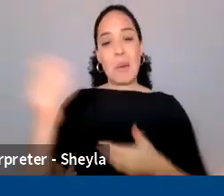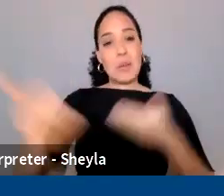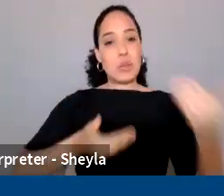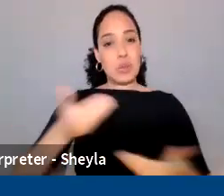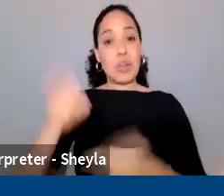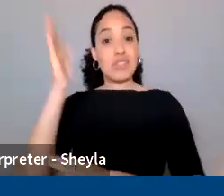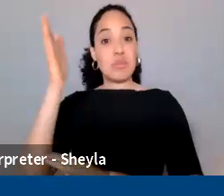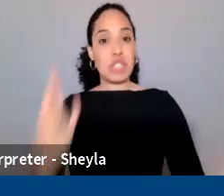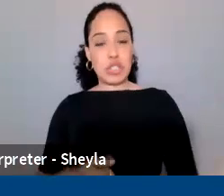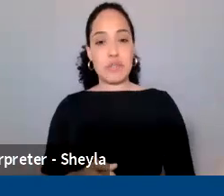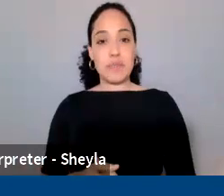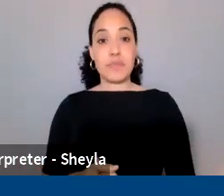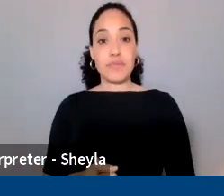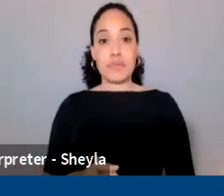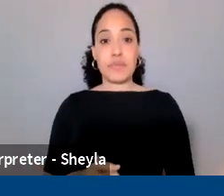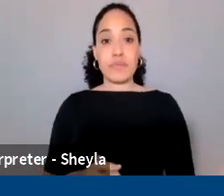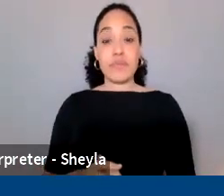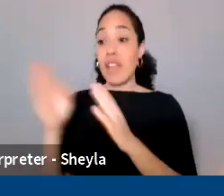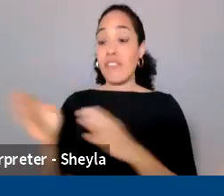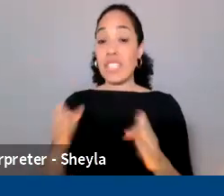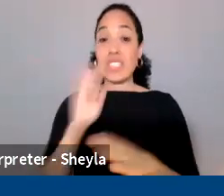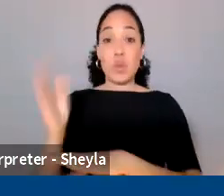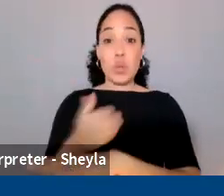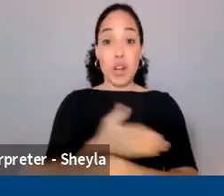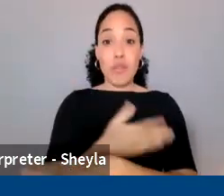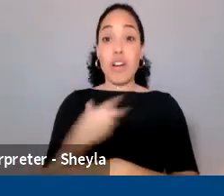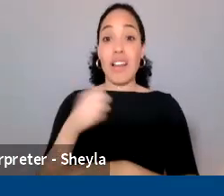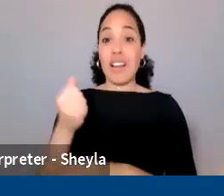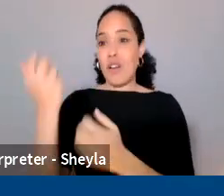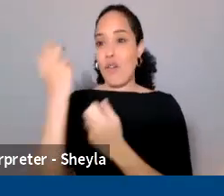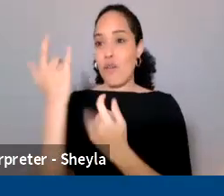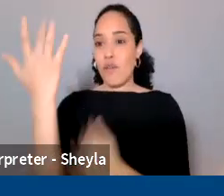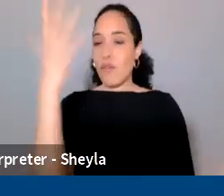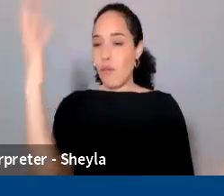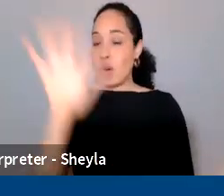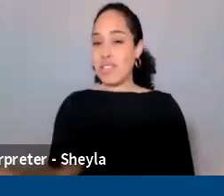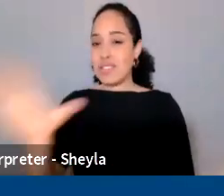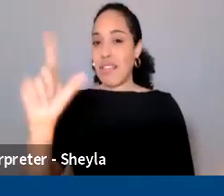recovery and forest service lands we have Reagan Cloudman the U.S. Forest Service public affairs